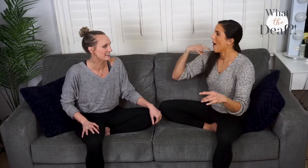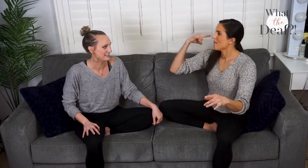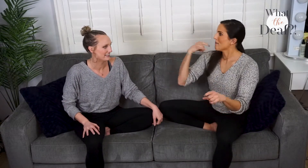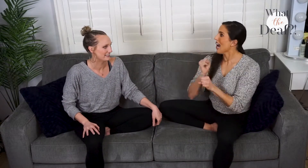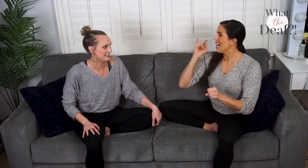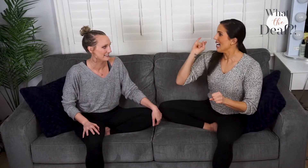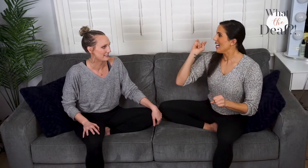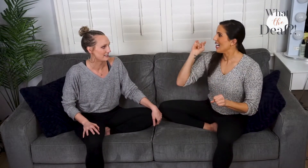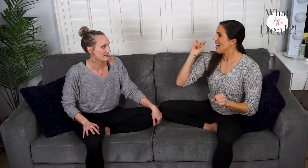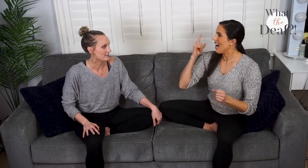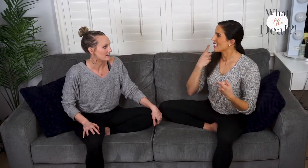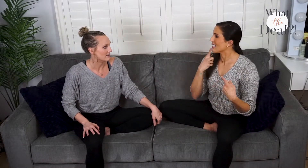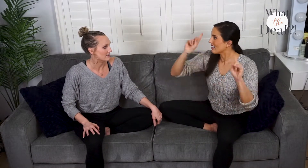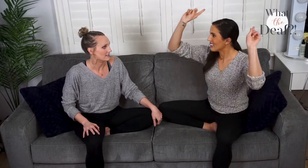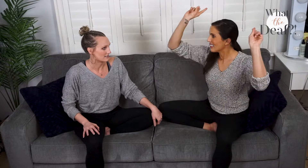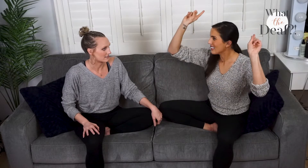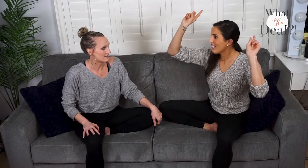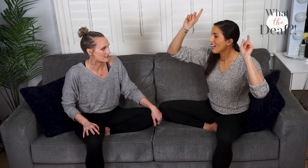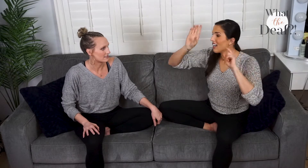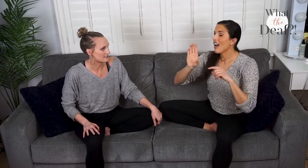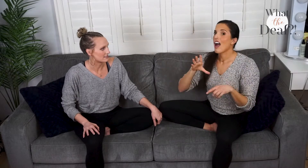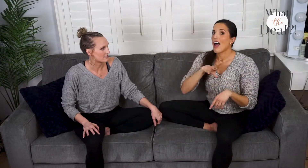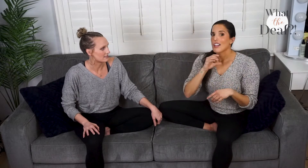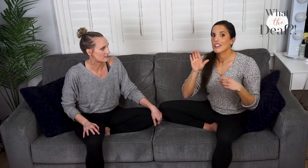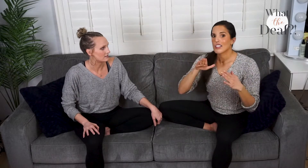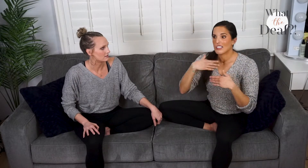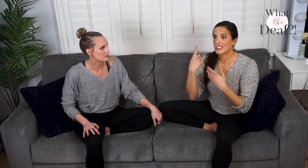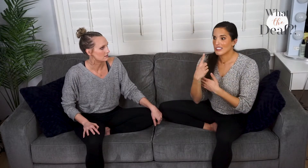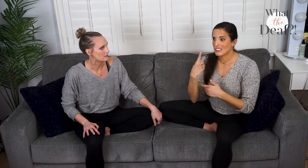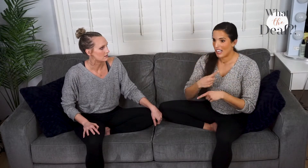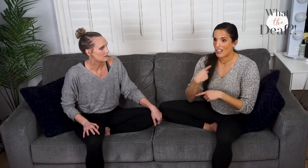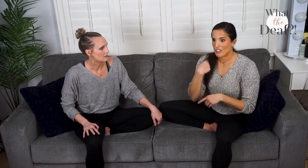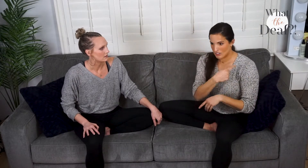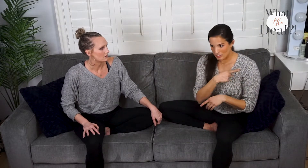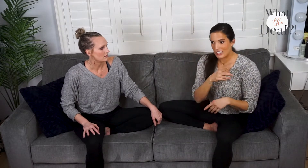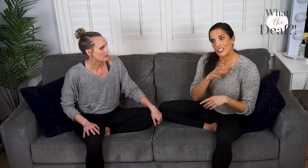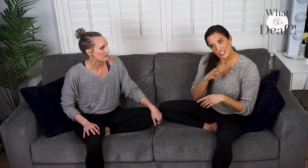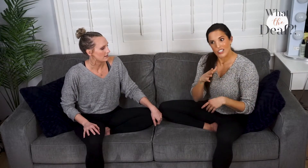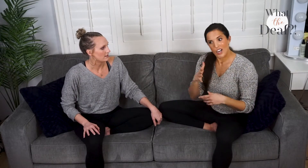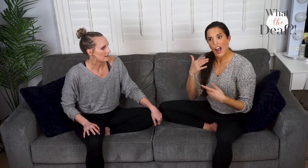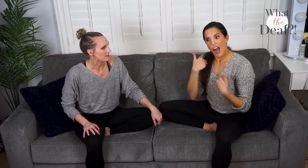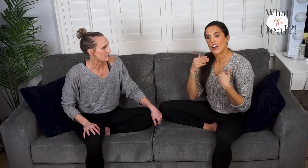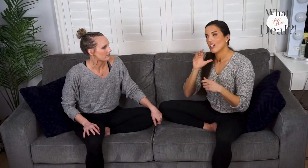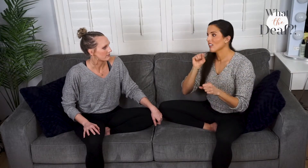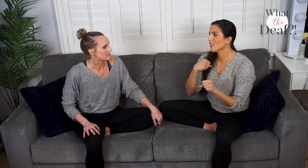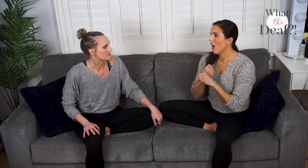And I made it, I was successful and the next day we were able